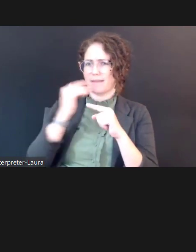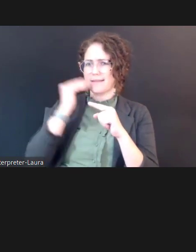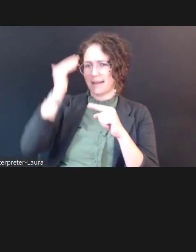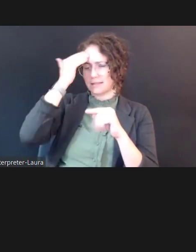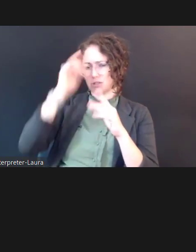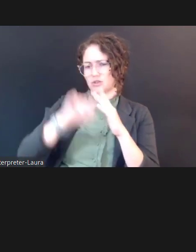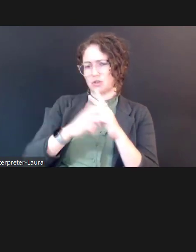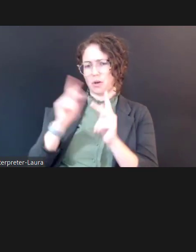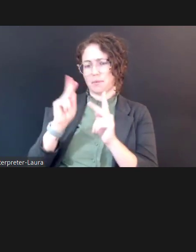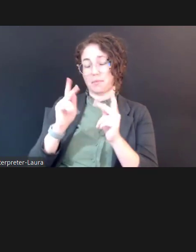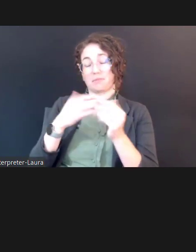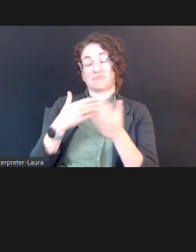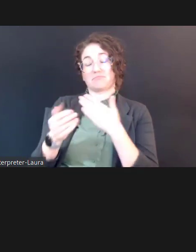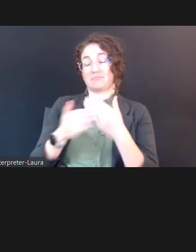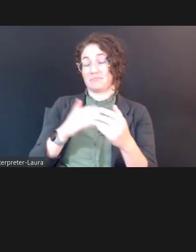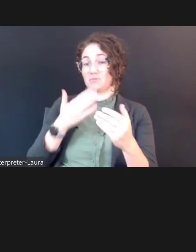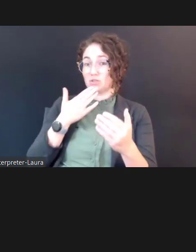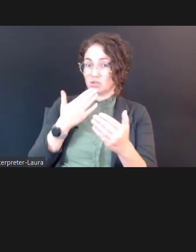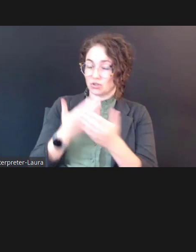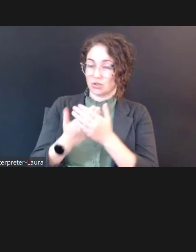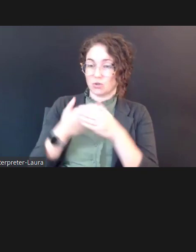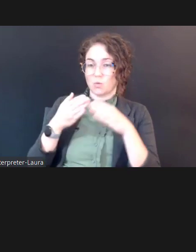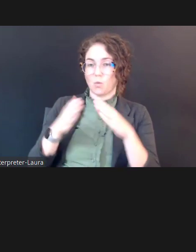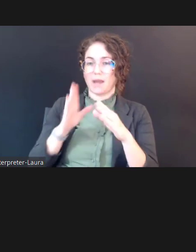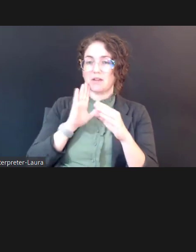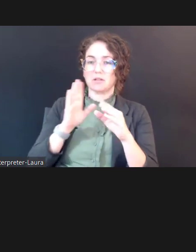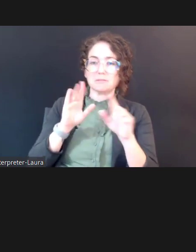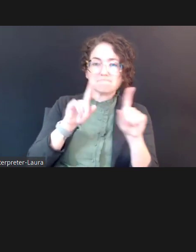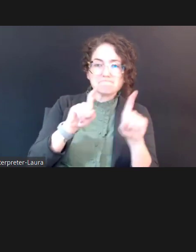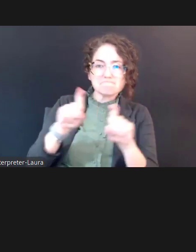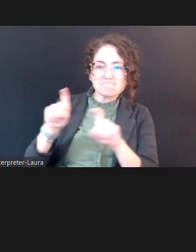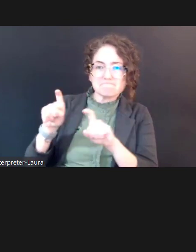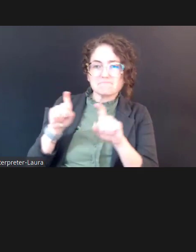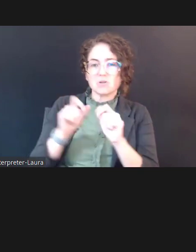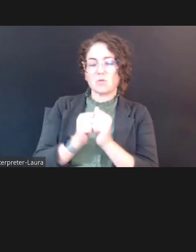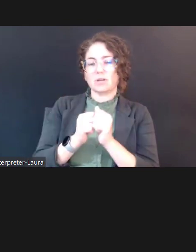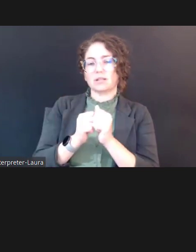head start people either, so that is a good way to check in with